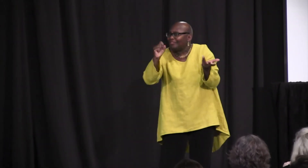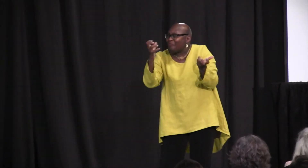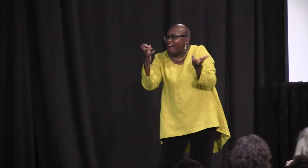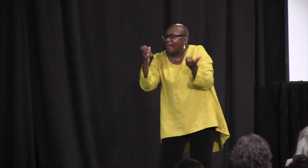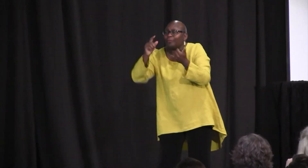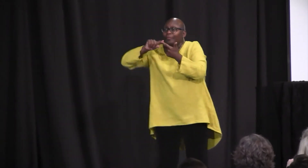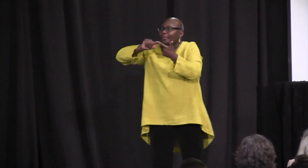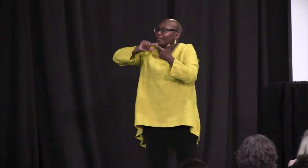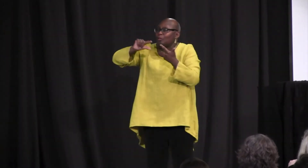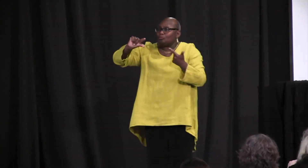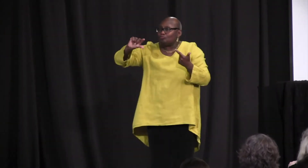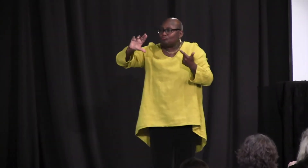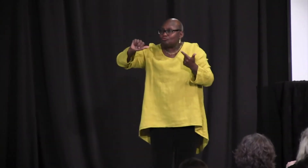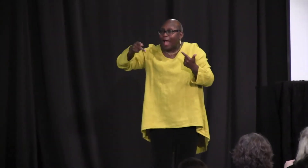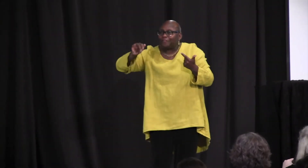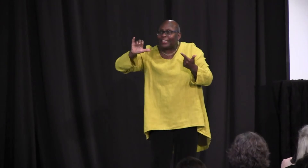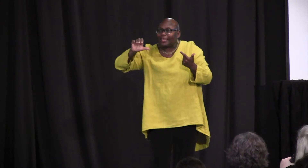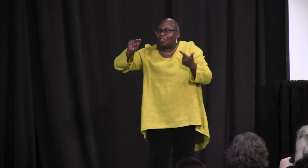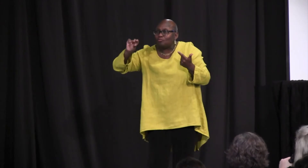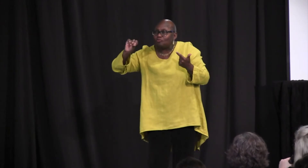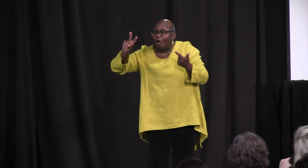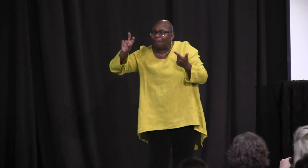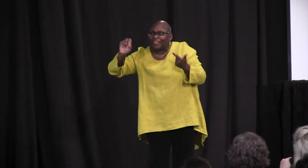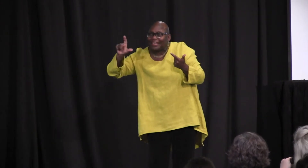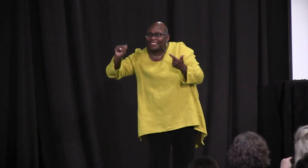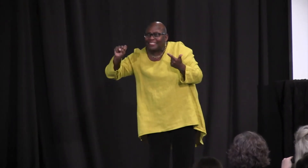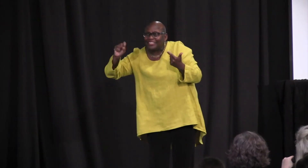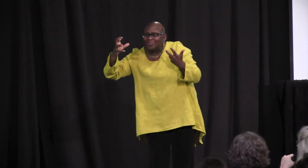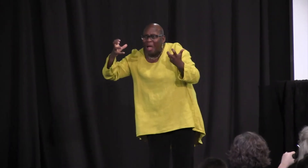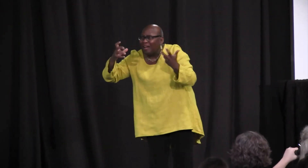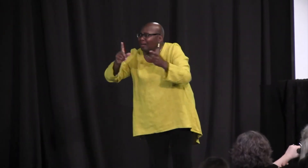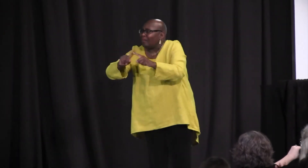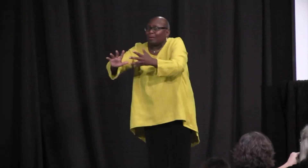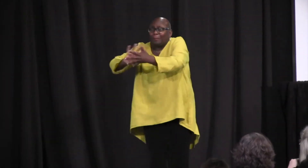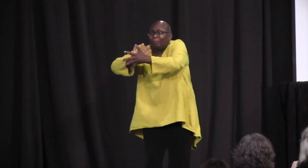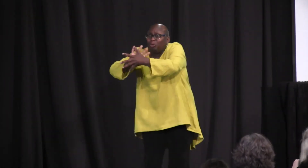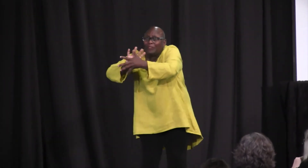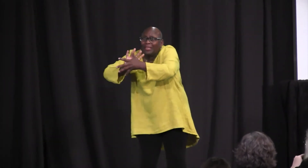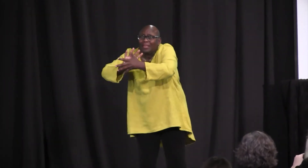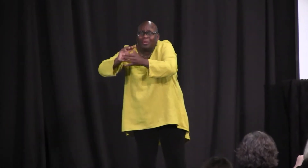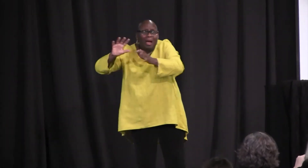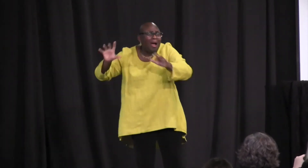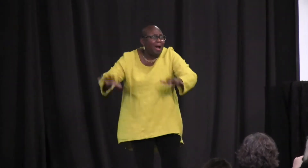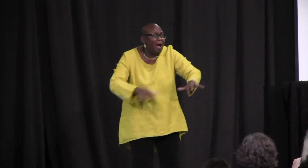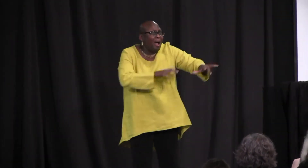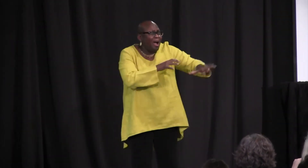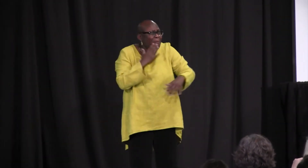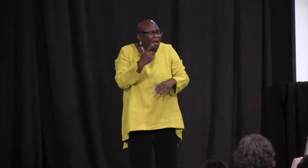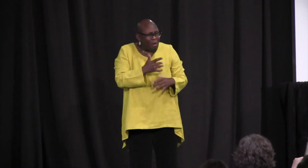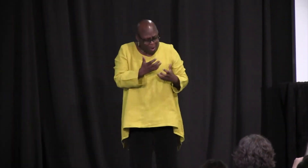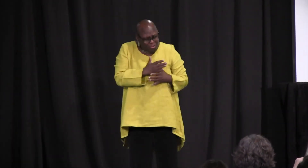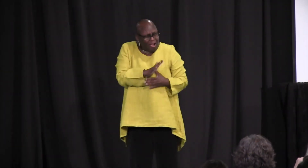Now hate is a very powerful word and that is the word they used.